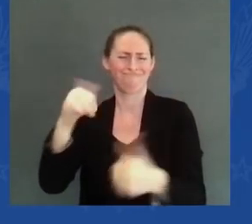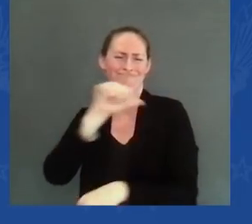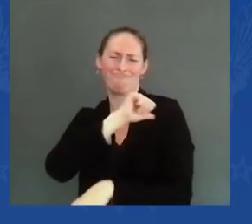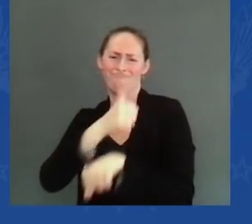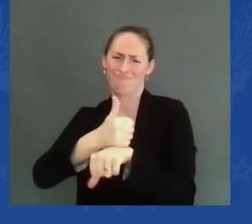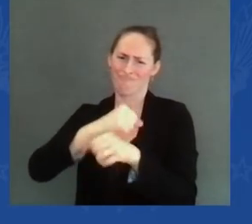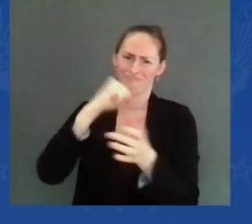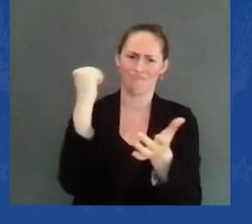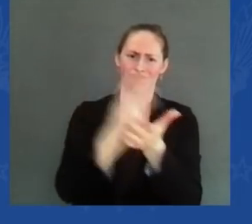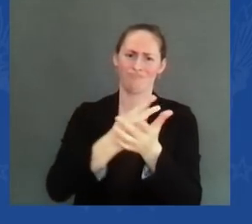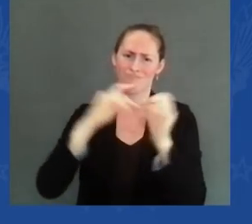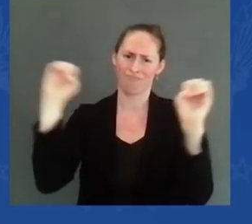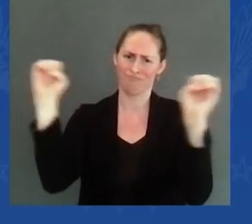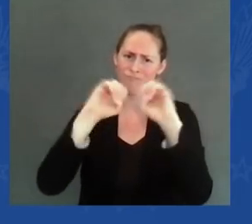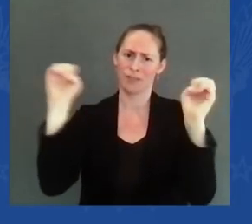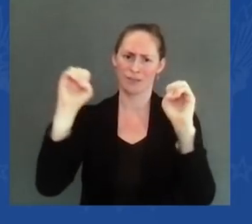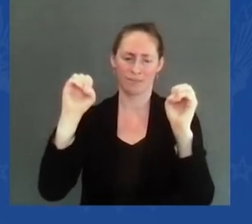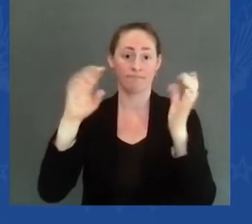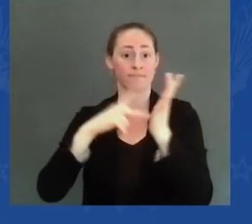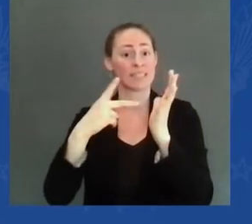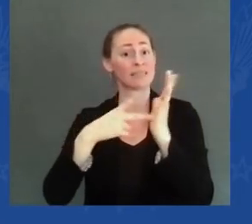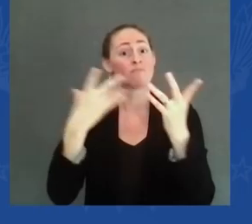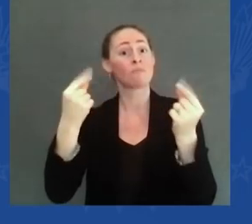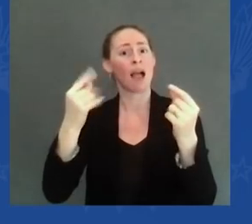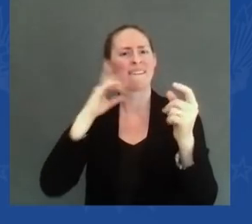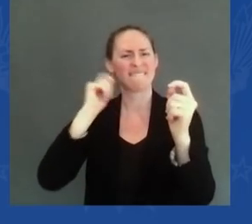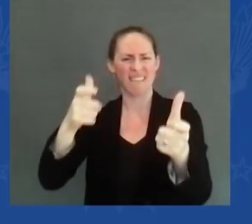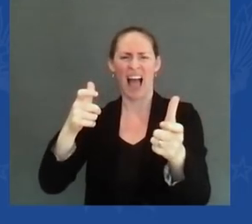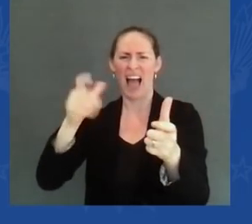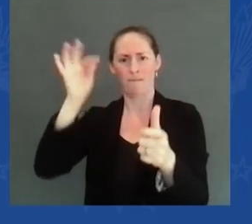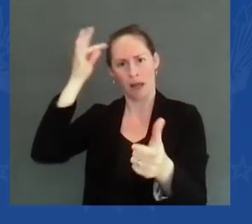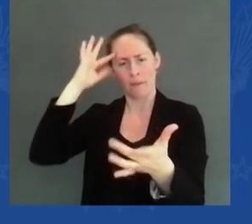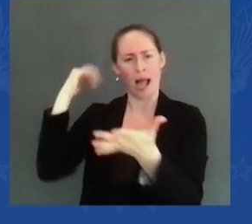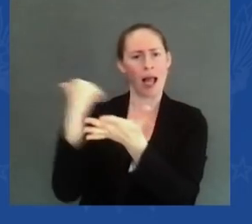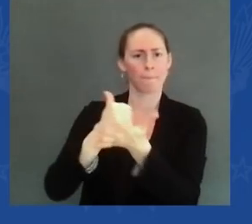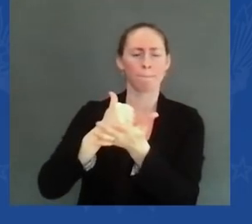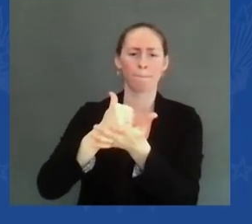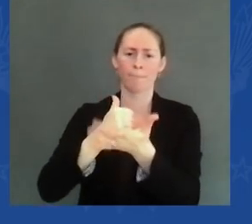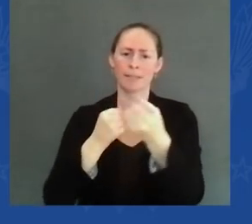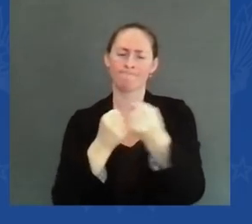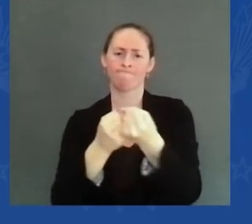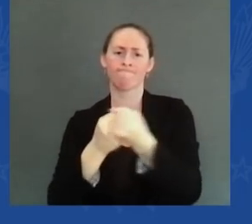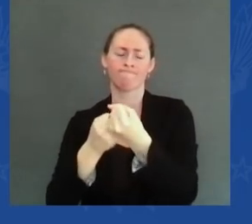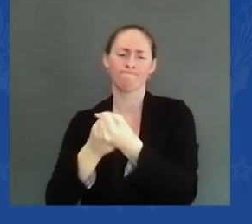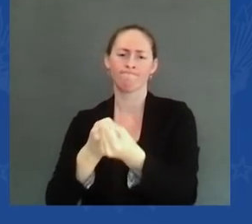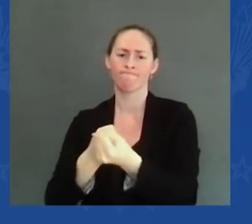FEMA -- Participant: Thank you, President. Participant: Thank you, Mr. President. The President: FEMA is working -- Senator Schumer: Fastest ever.